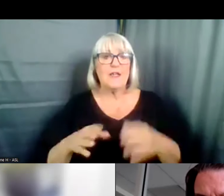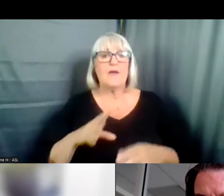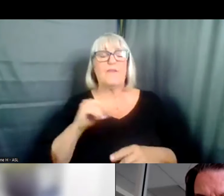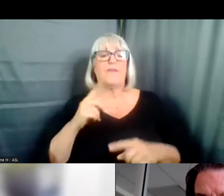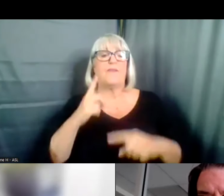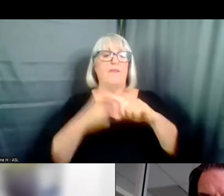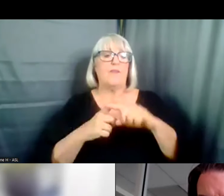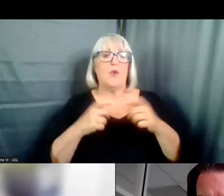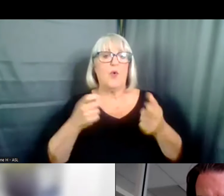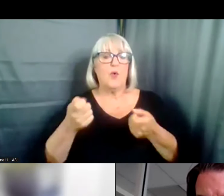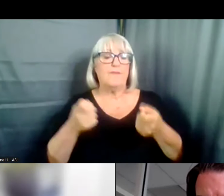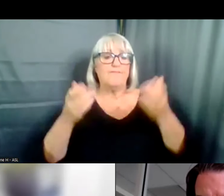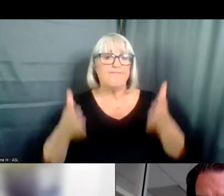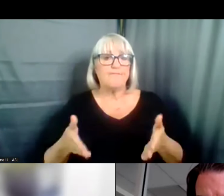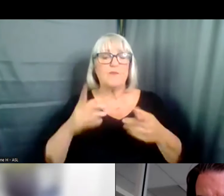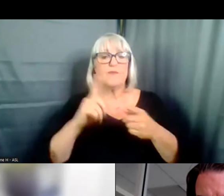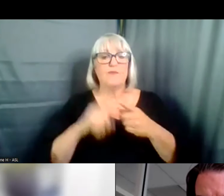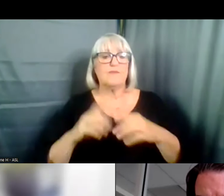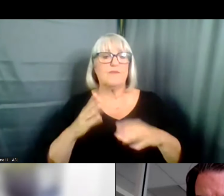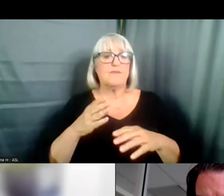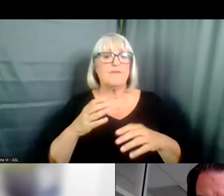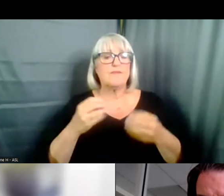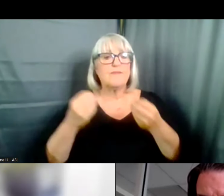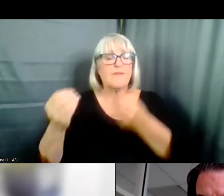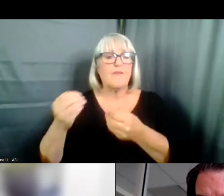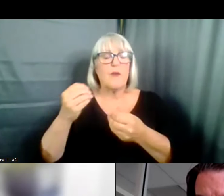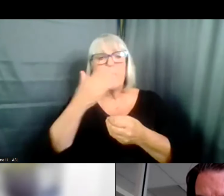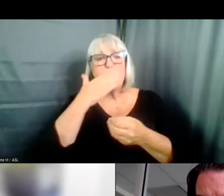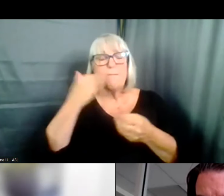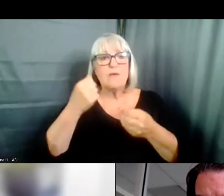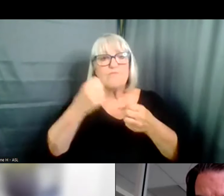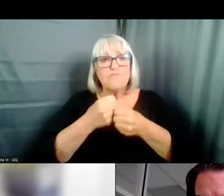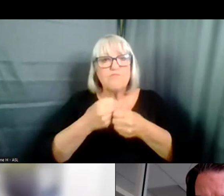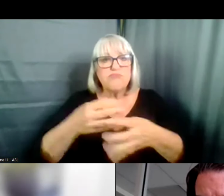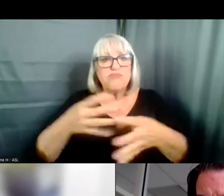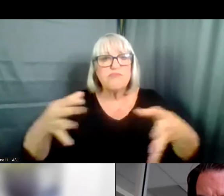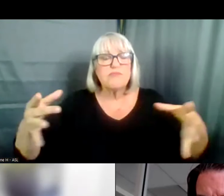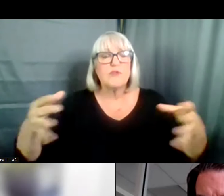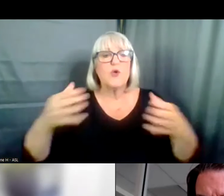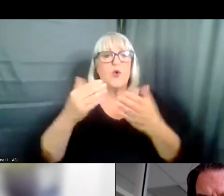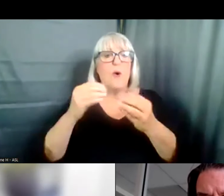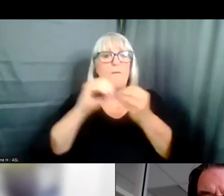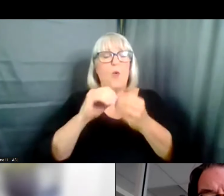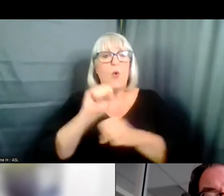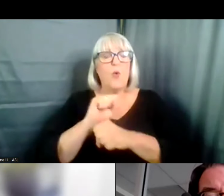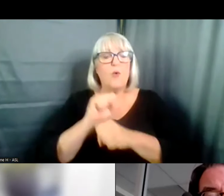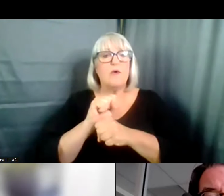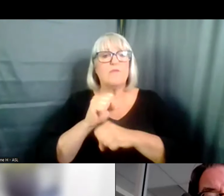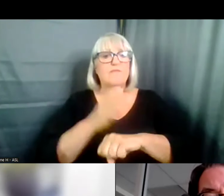testing so that we can better expand the direct care workforce within more rural settings in Washington to just increasing